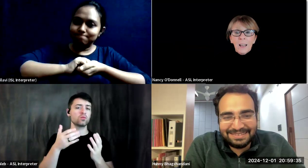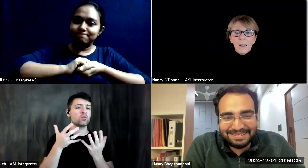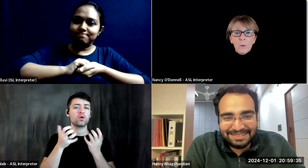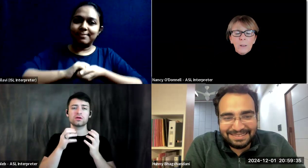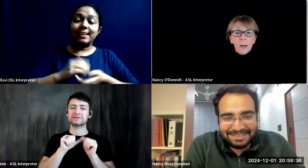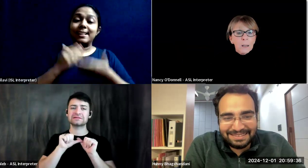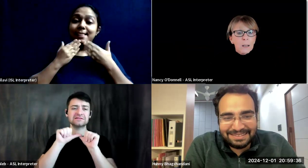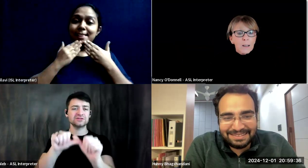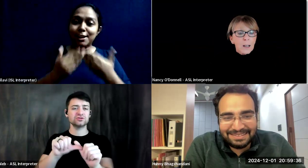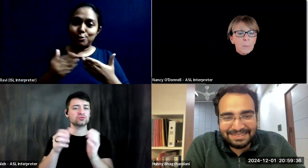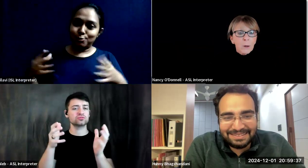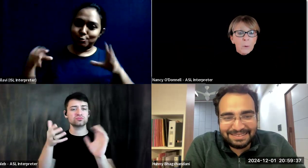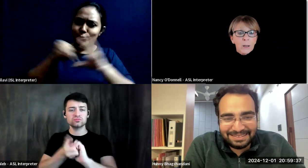And this will not be the last time that we